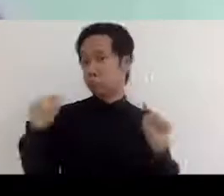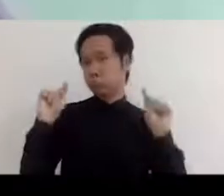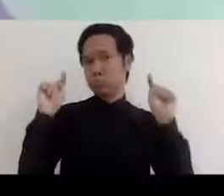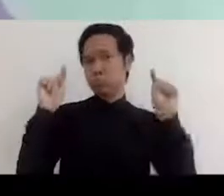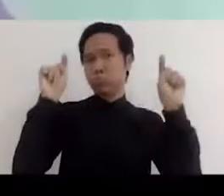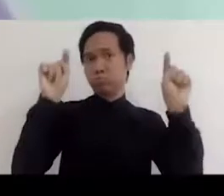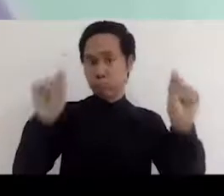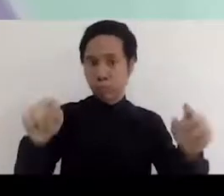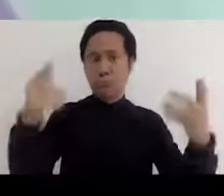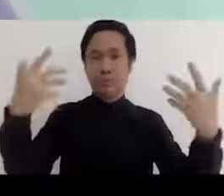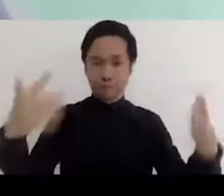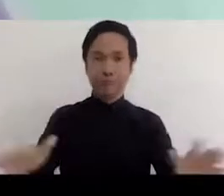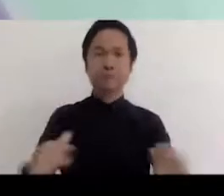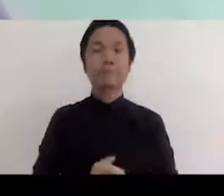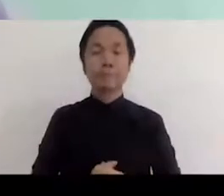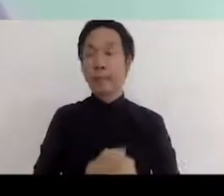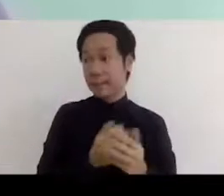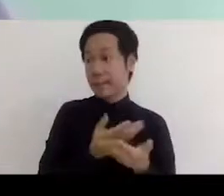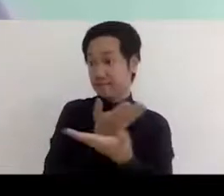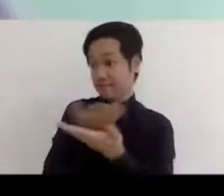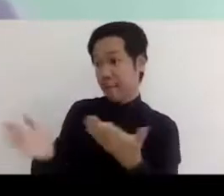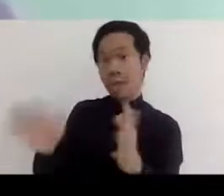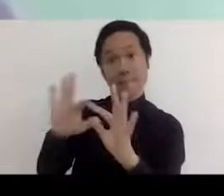like policy and humanitarian assistance guidelines